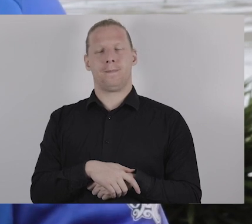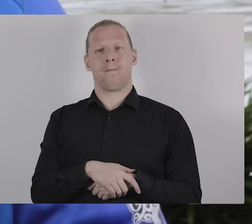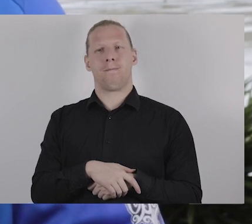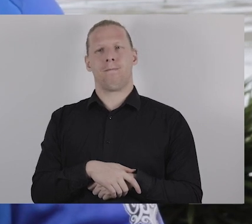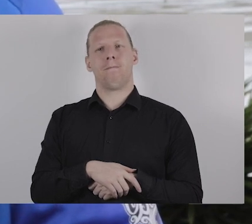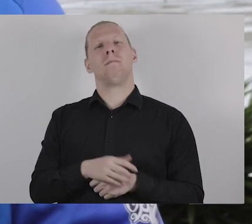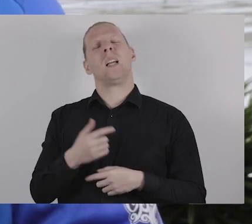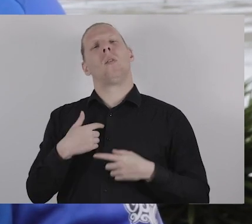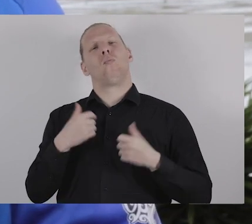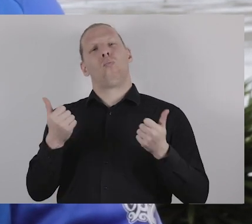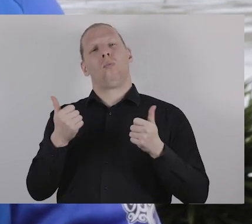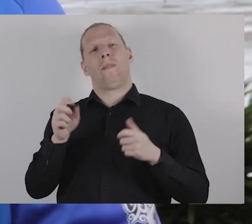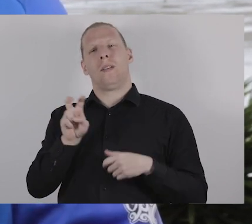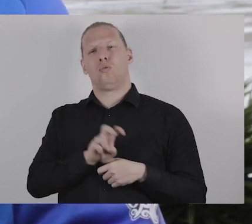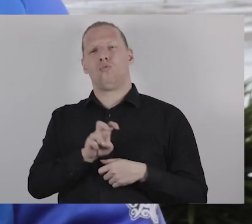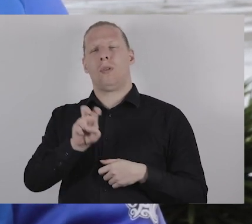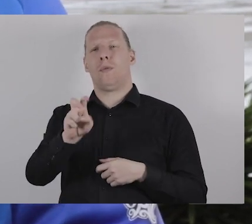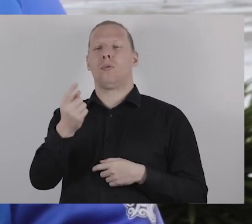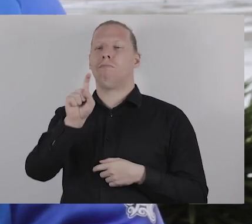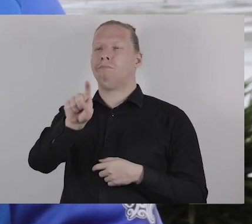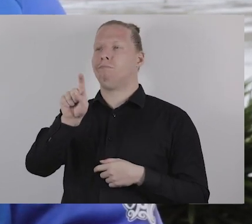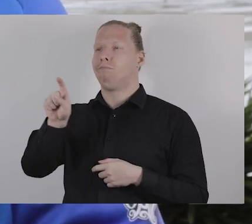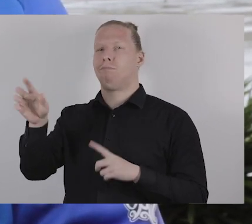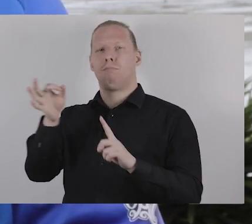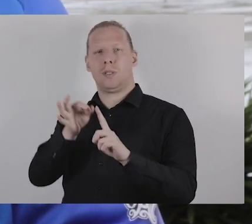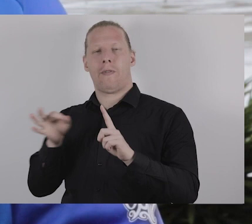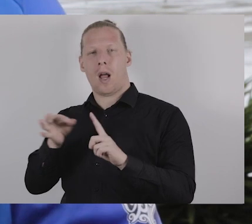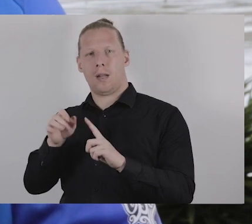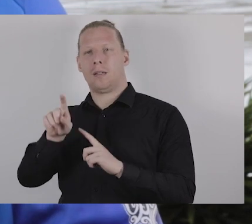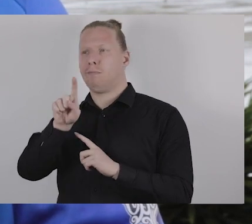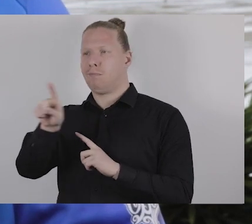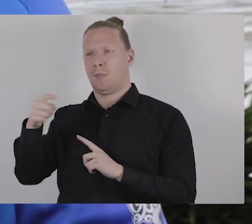all the islands of our ancestors.